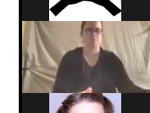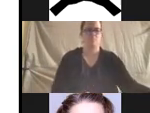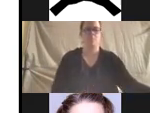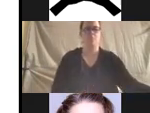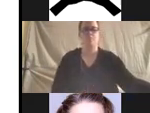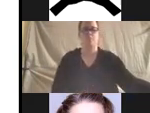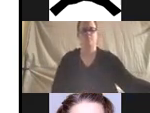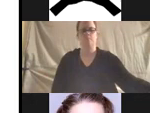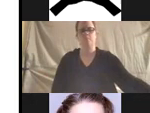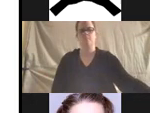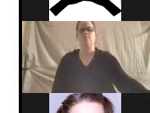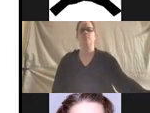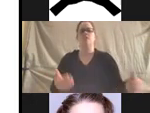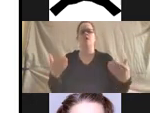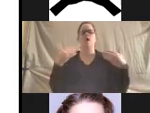Okay, I'm going to pause I see there's something